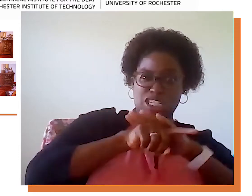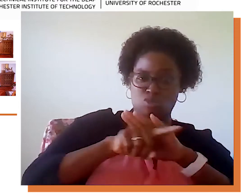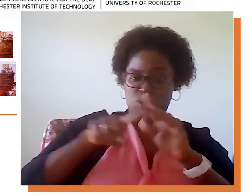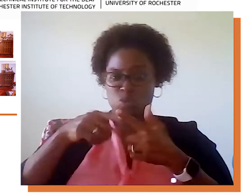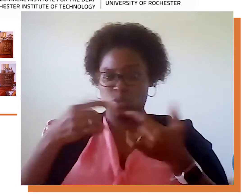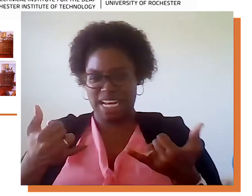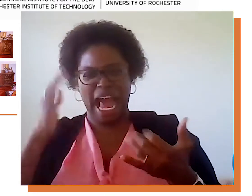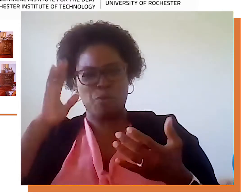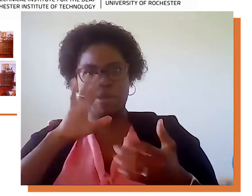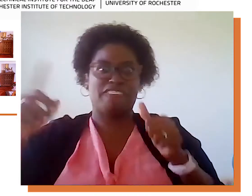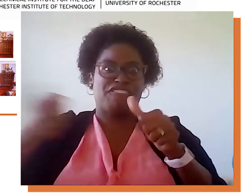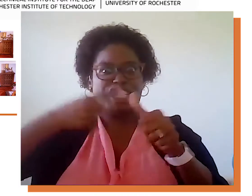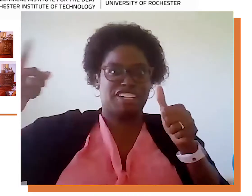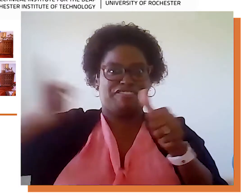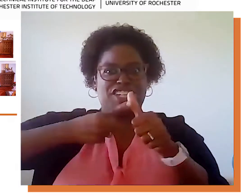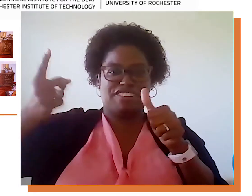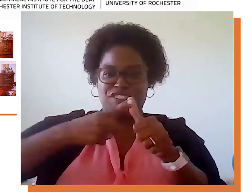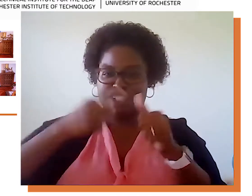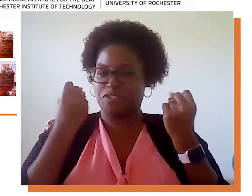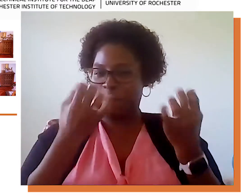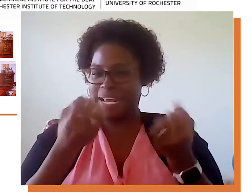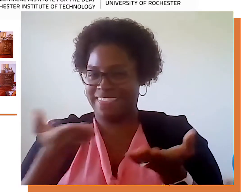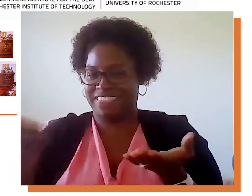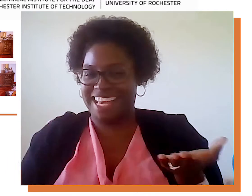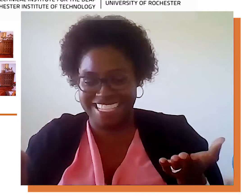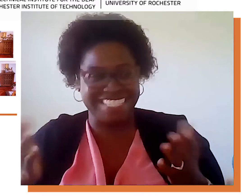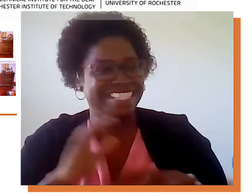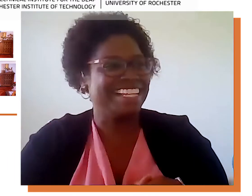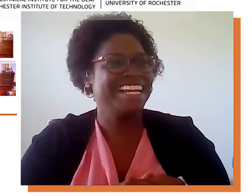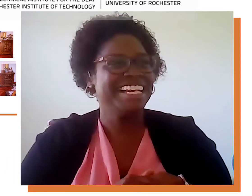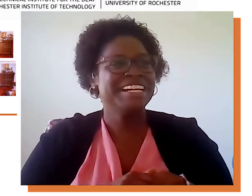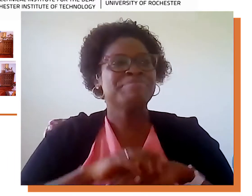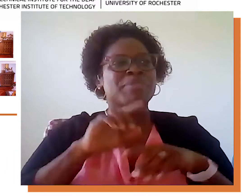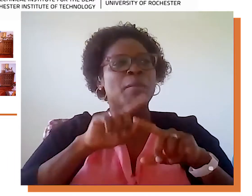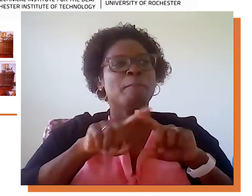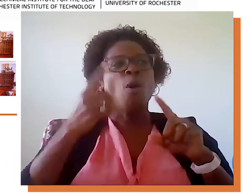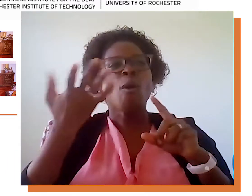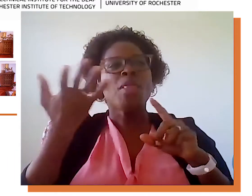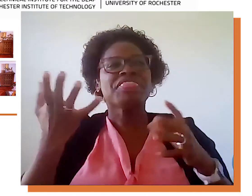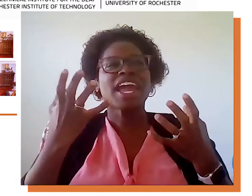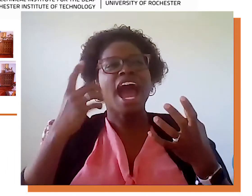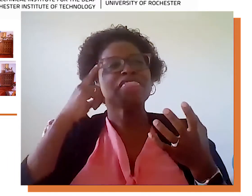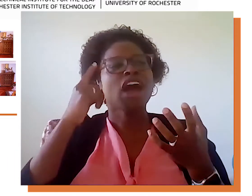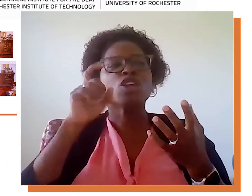from going through a mainstream experience as a child now, I experienced many firsts in my life